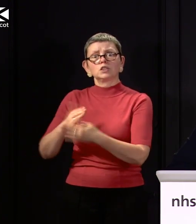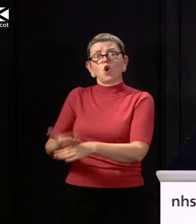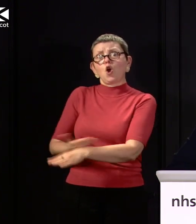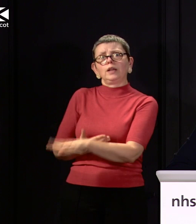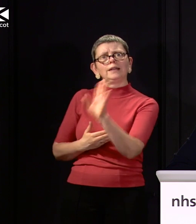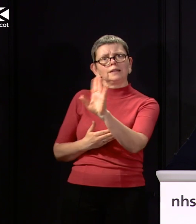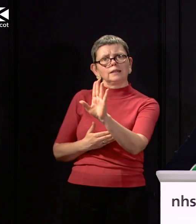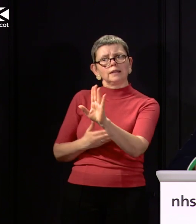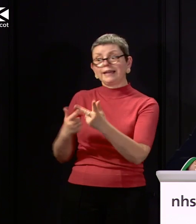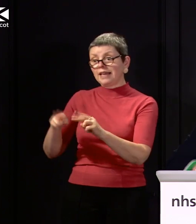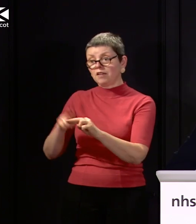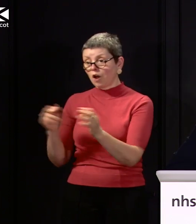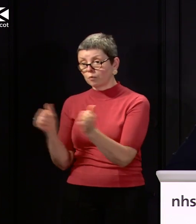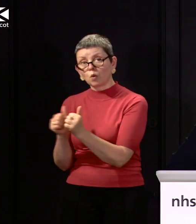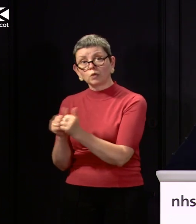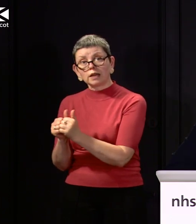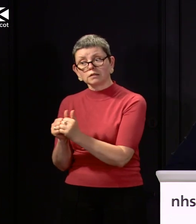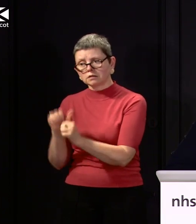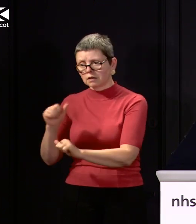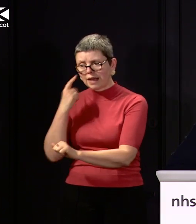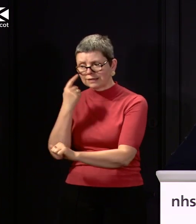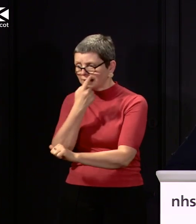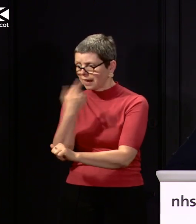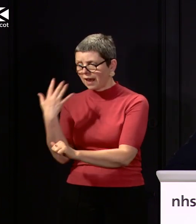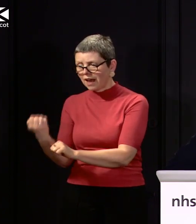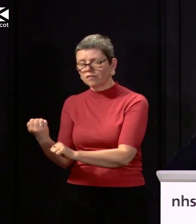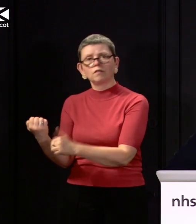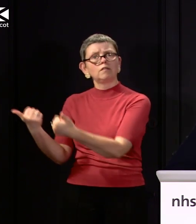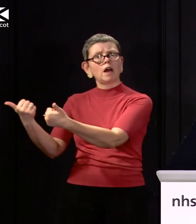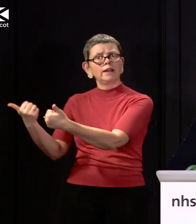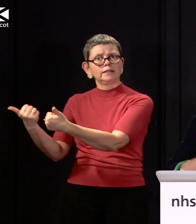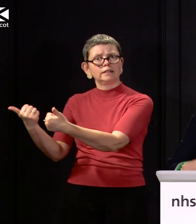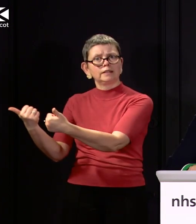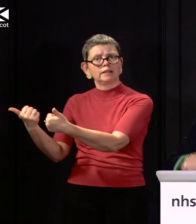appropriate. So I think you're taking me into completely hypothetical territory now, which